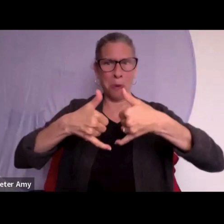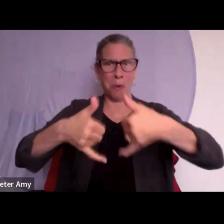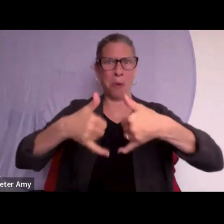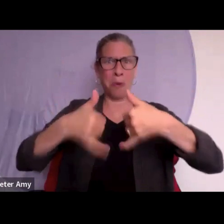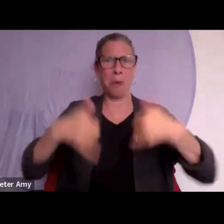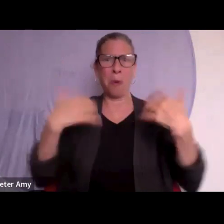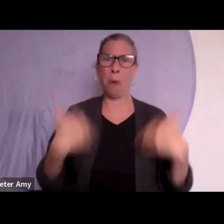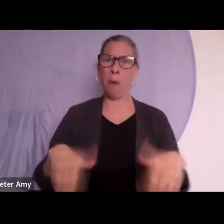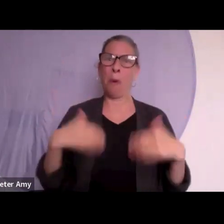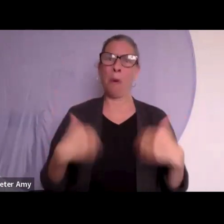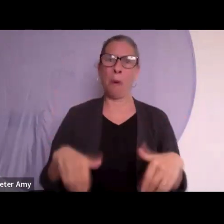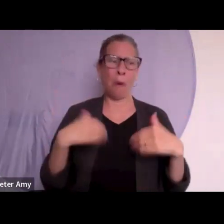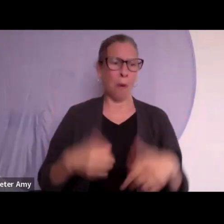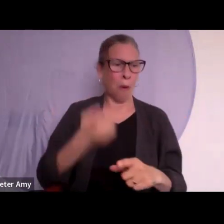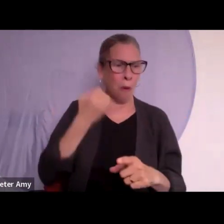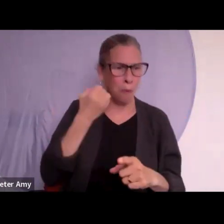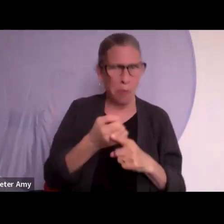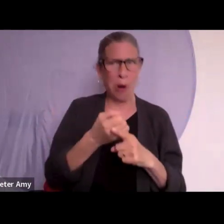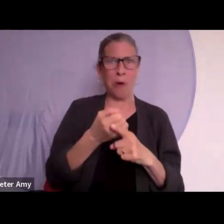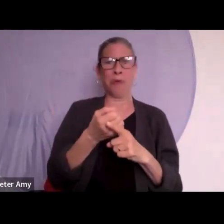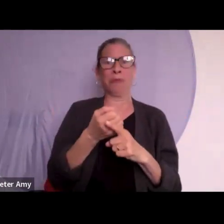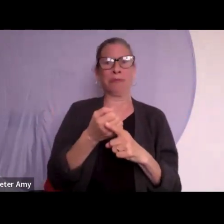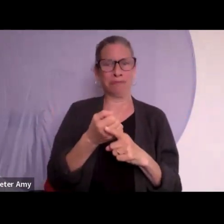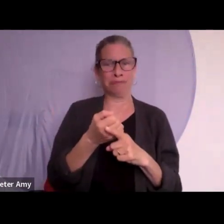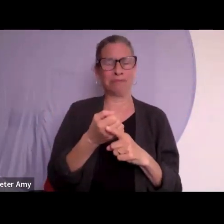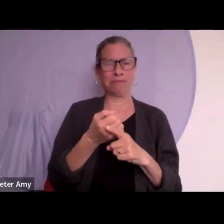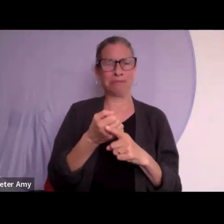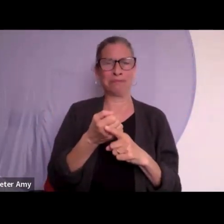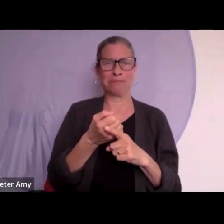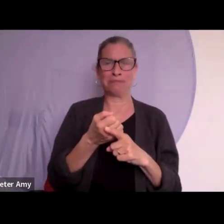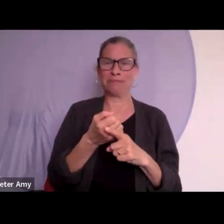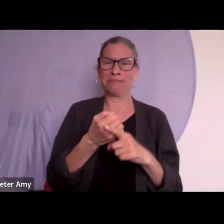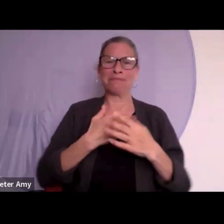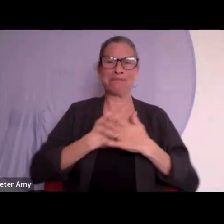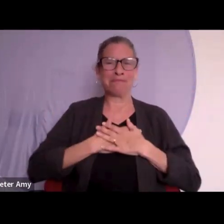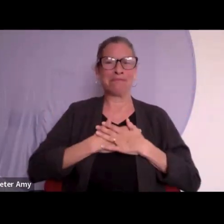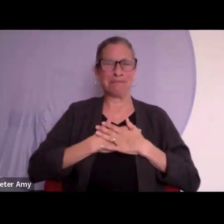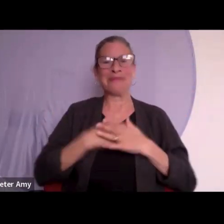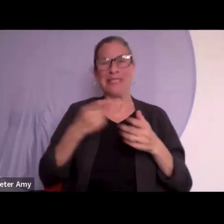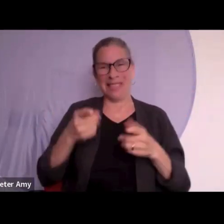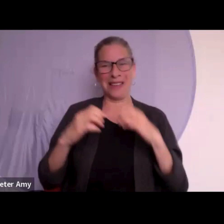that was the moment for us, of really, a There we go, nice wave